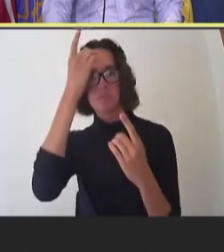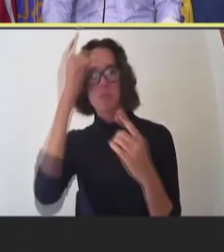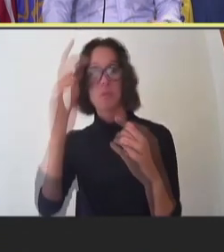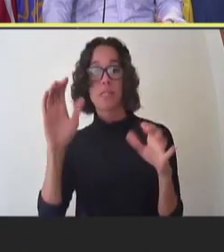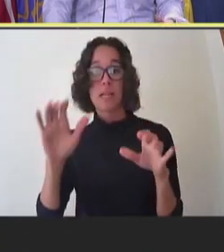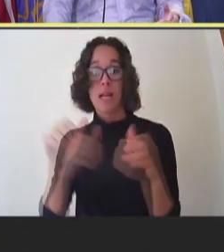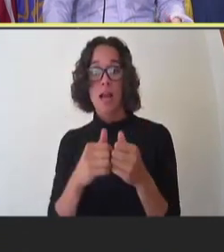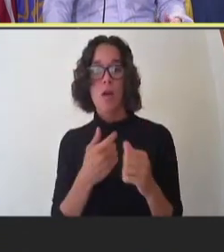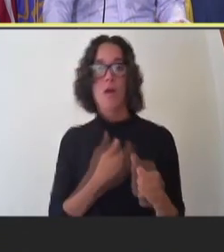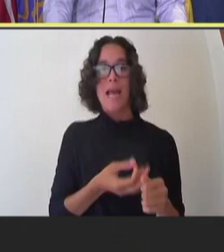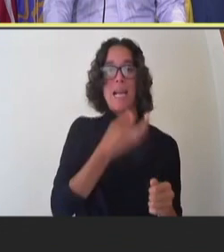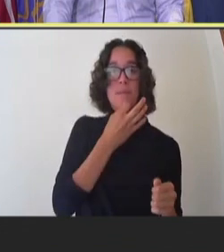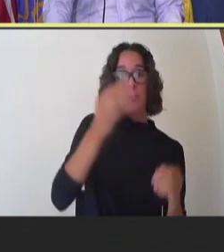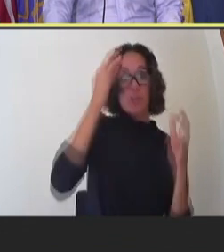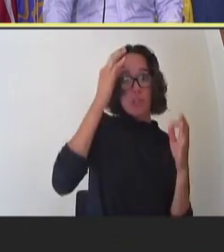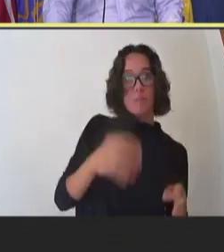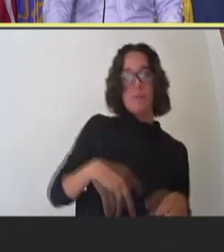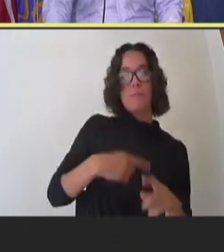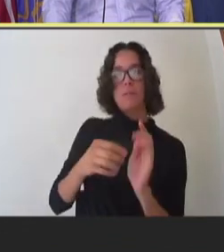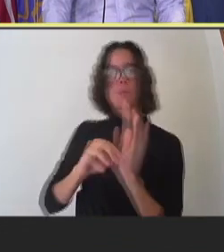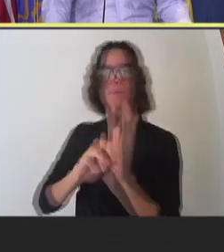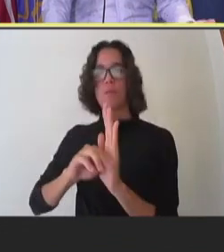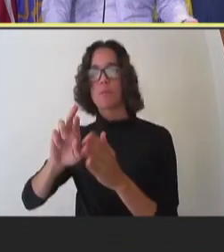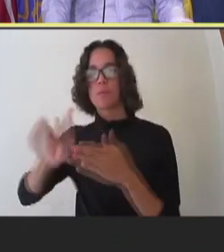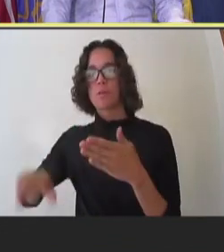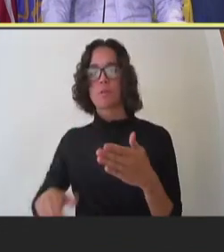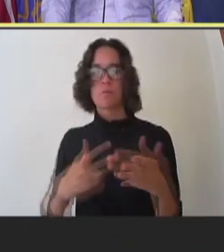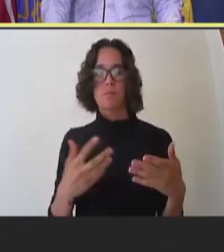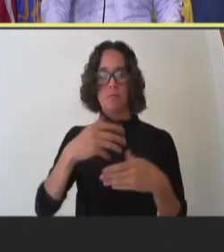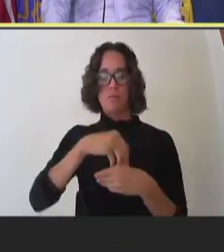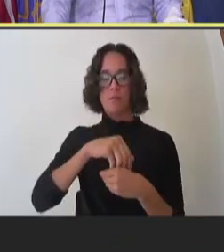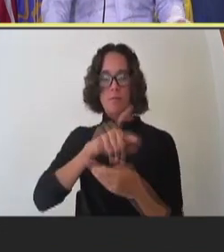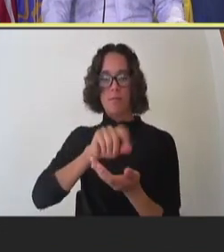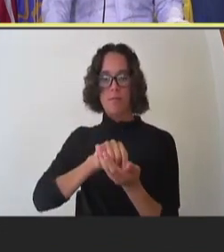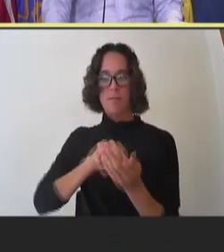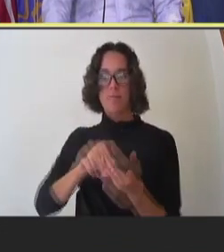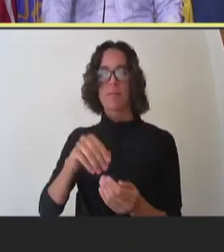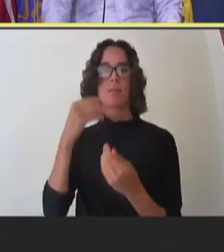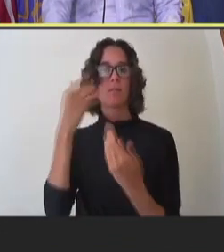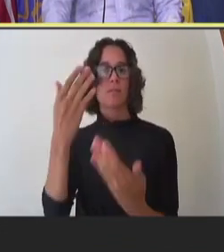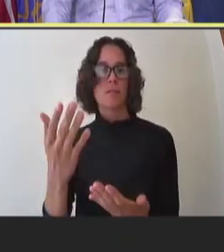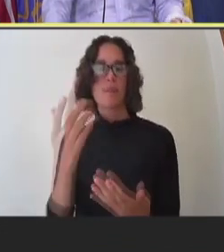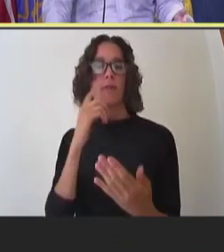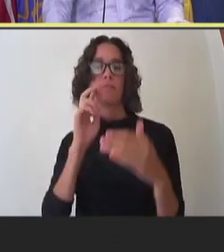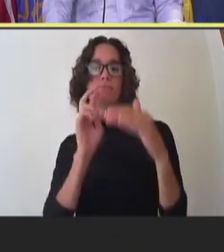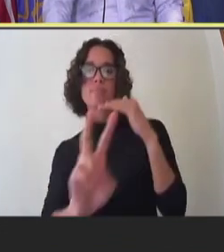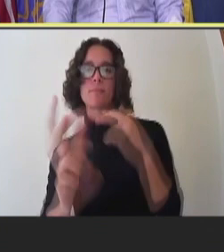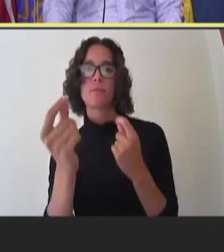outline possible scenarios for the fall. When we did this, what we found was that peak burden for